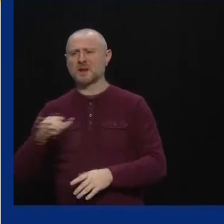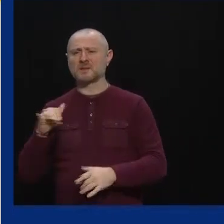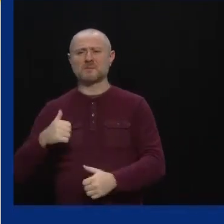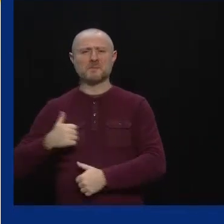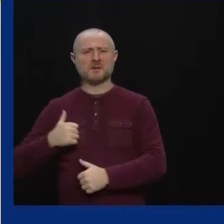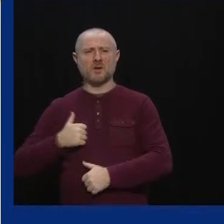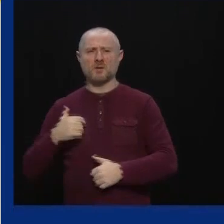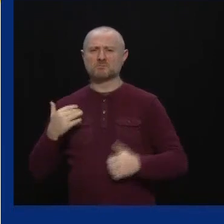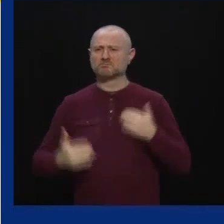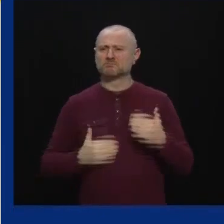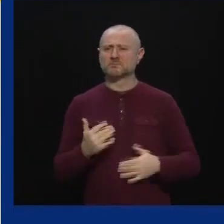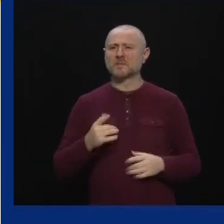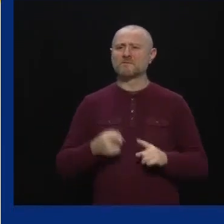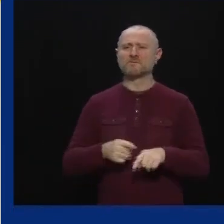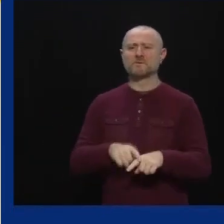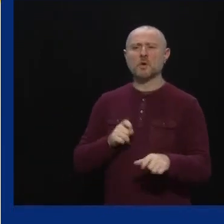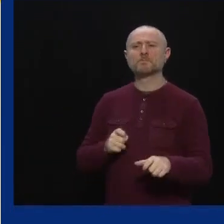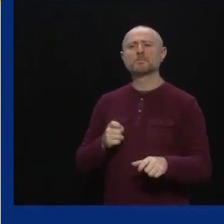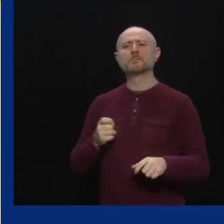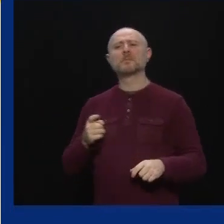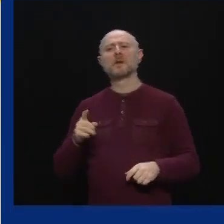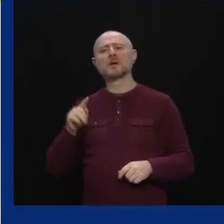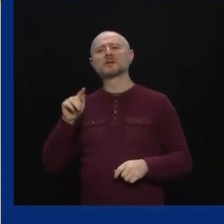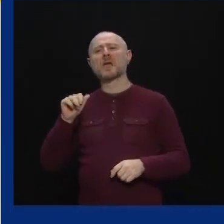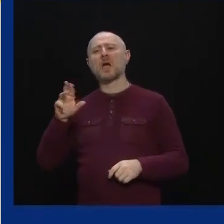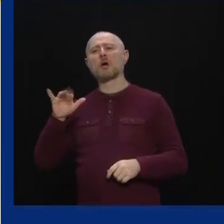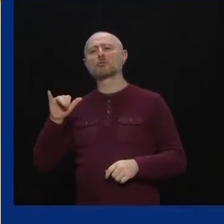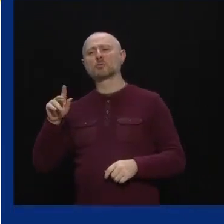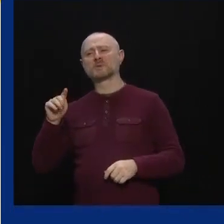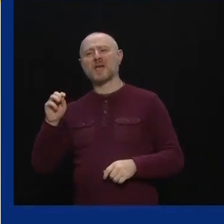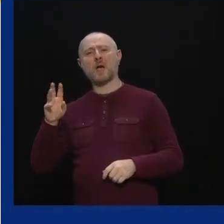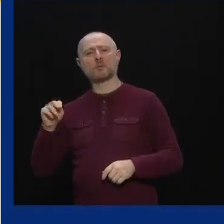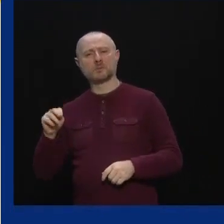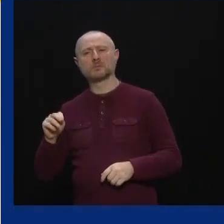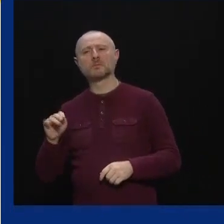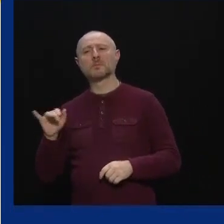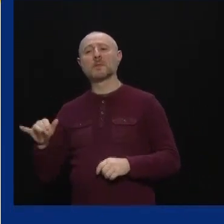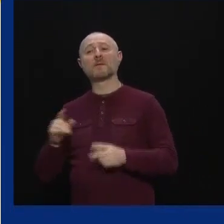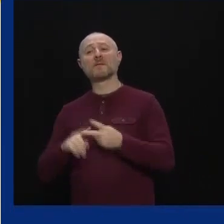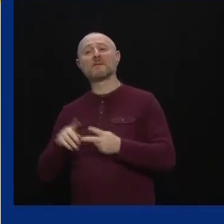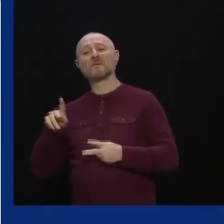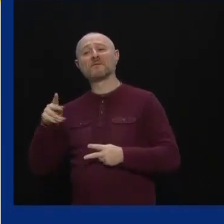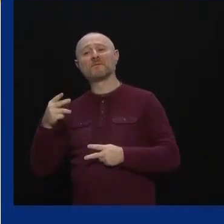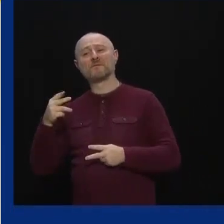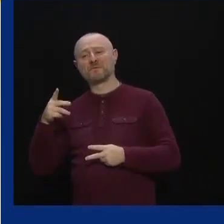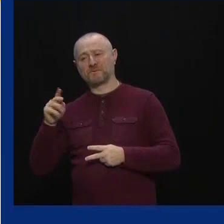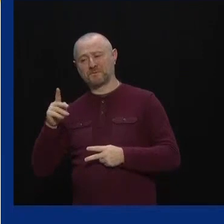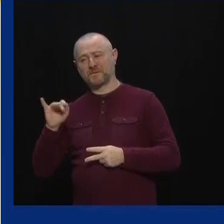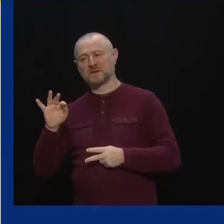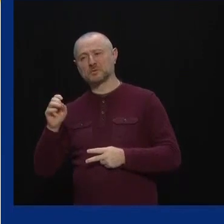I WANT TO THANK FOR THE HELP IN MAKING THIS HAPPEN, AS I SAID A MILITARY-STYLE OPERATION.